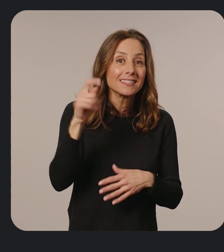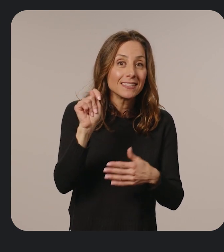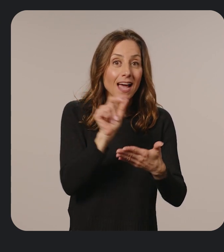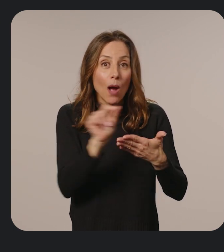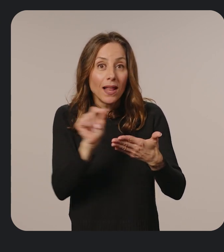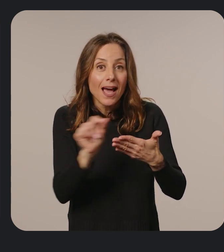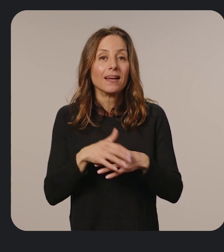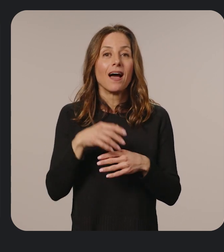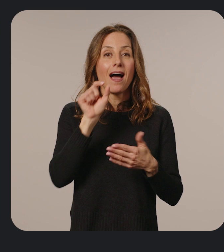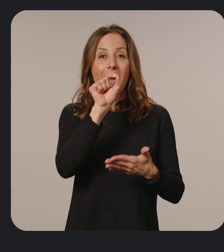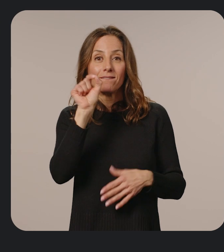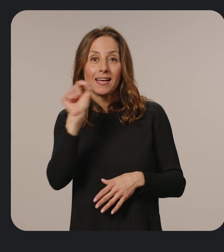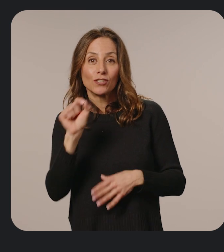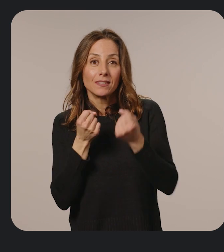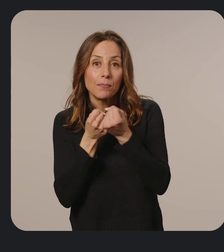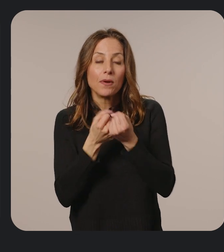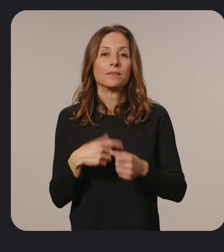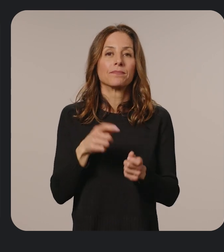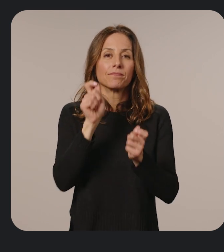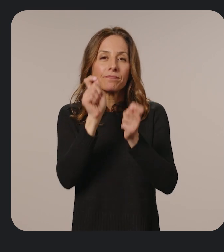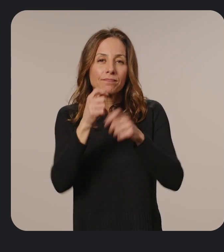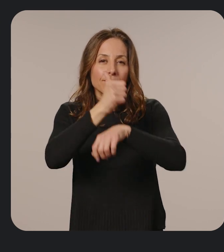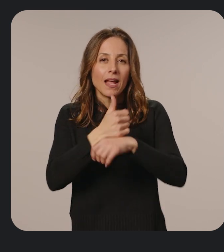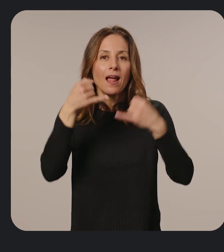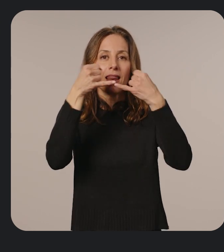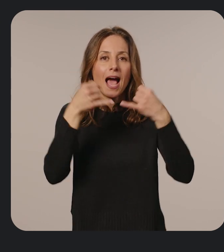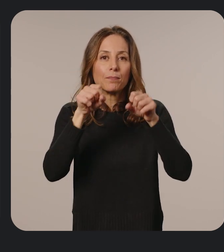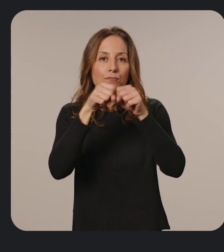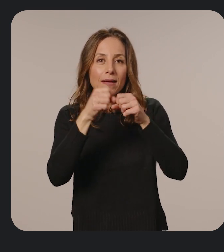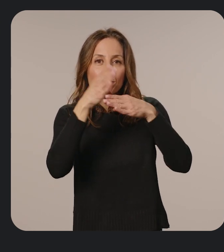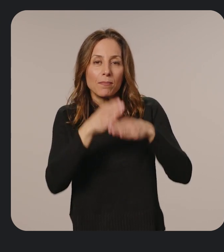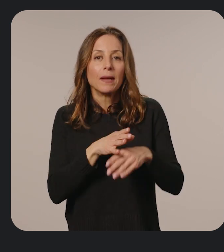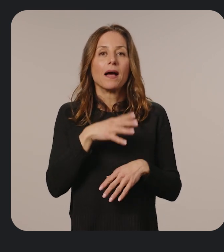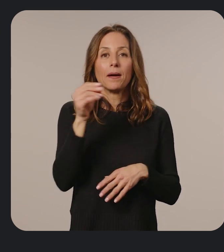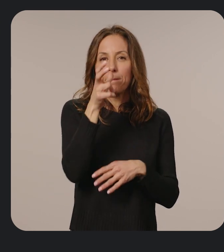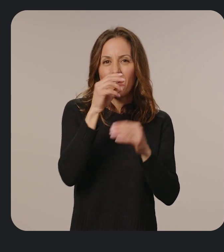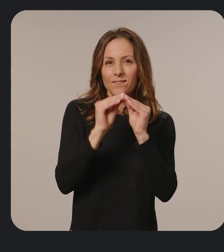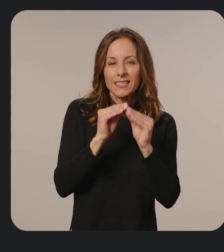such as outlining texts, hyphenation support, configuring line breaking behavior, and bug fixes.